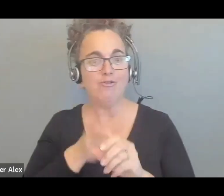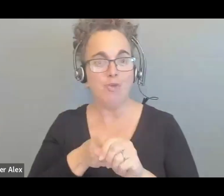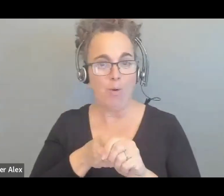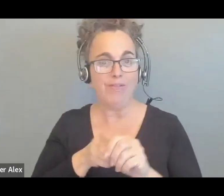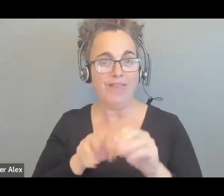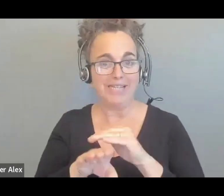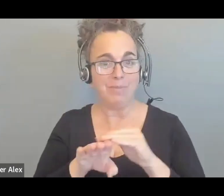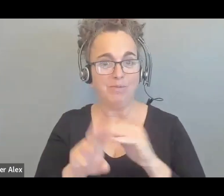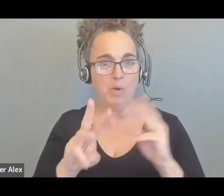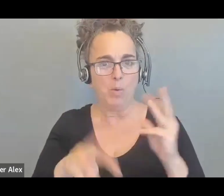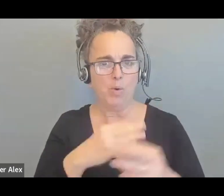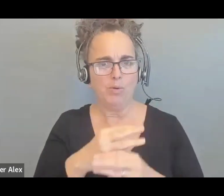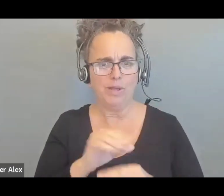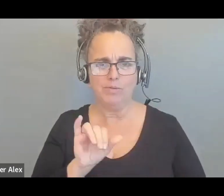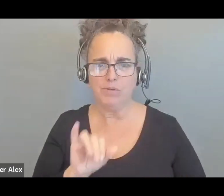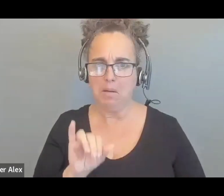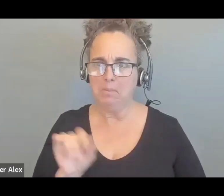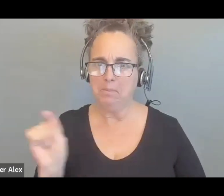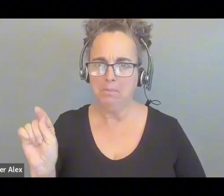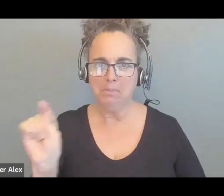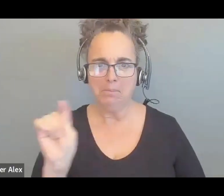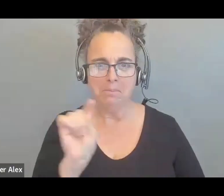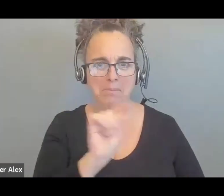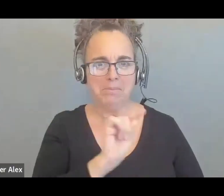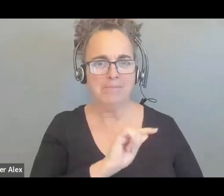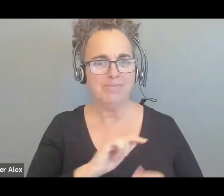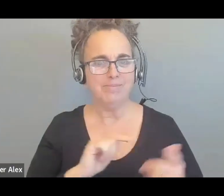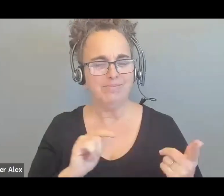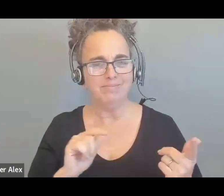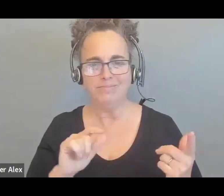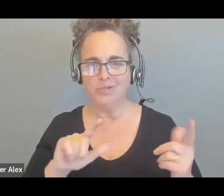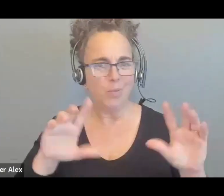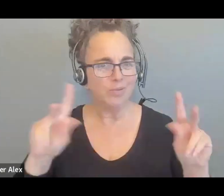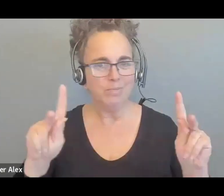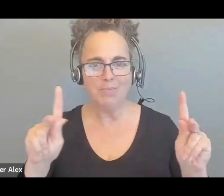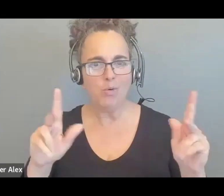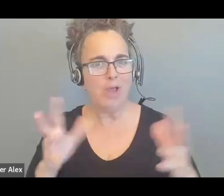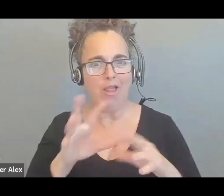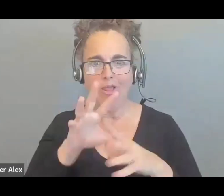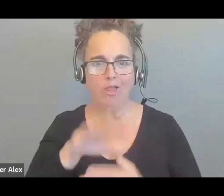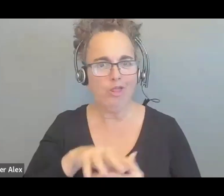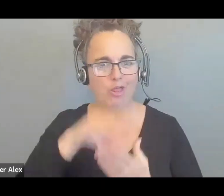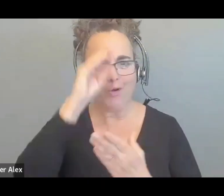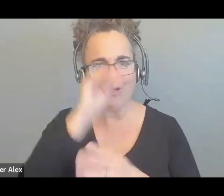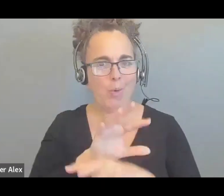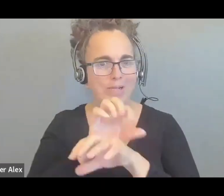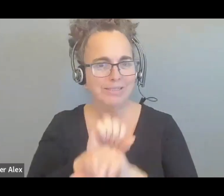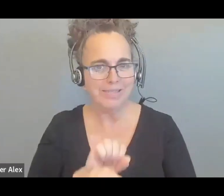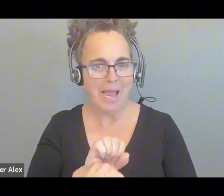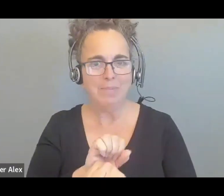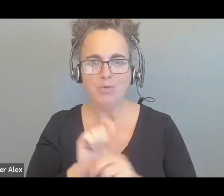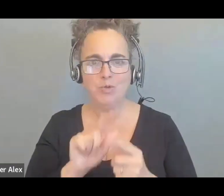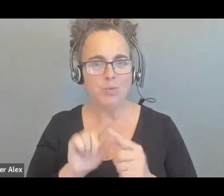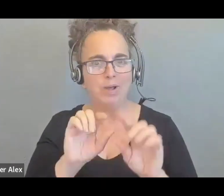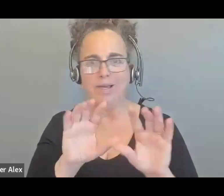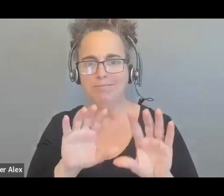that I even found a community of, of people who had learned to adapt, adapt to a society that wasn't made